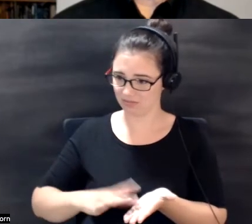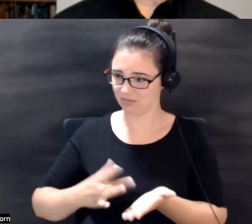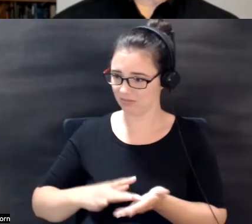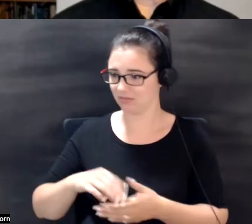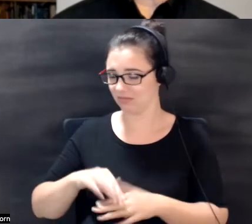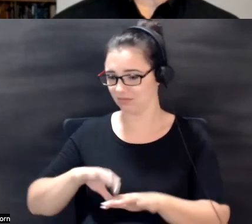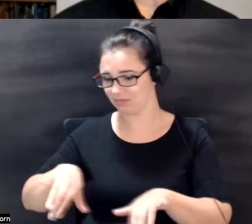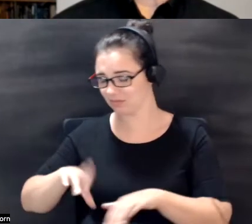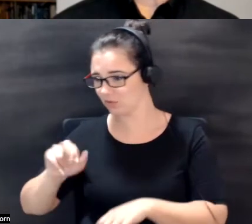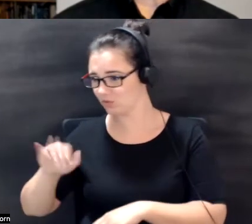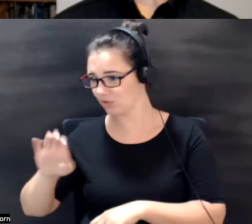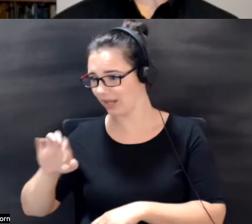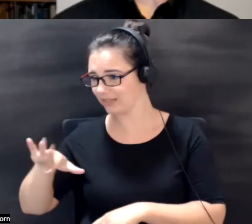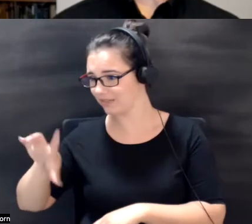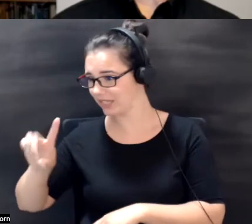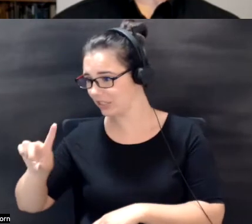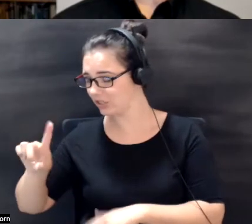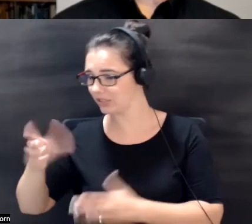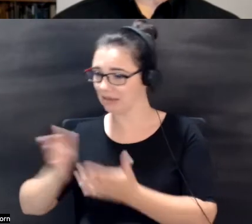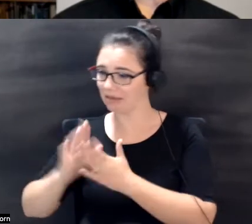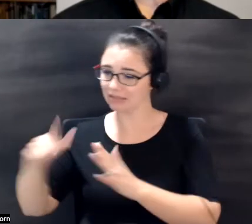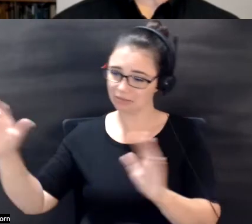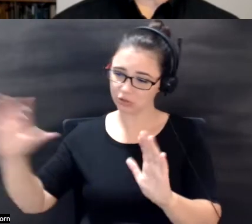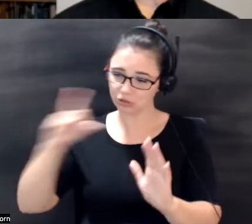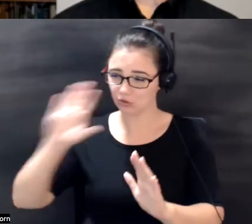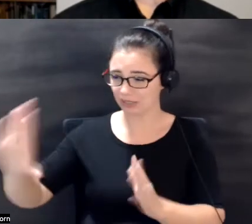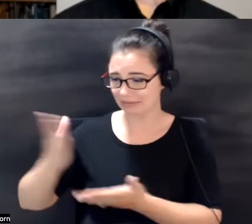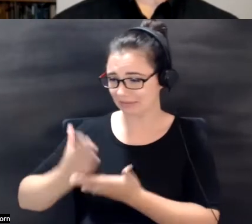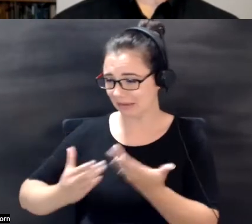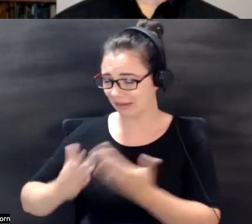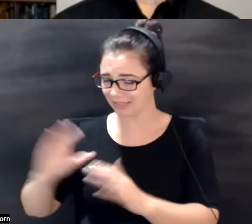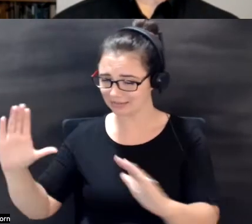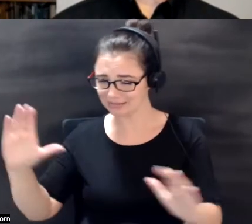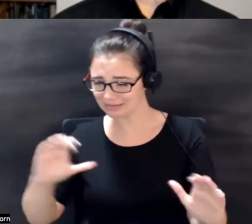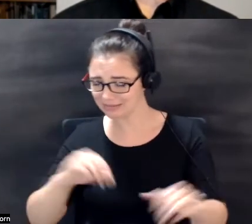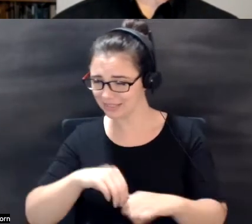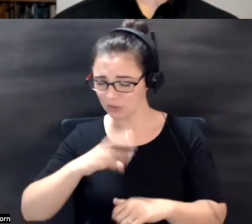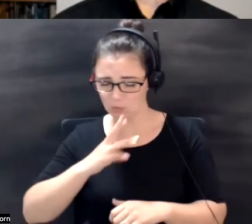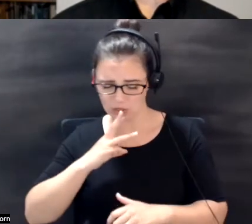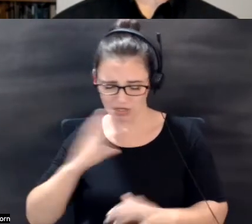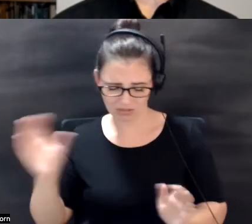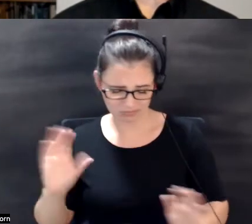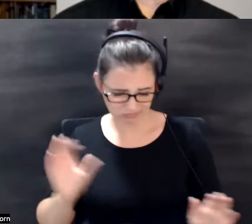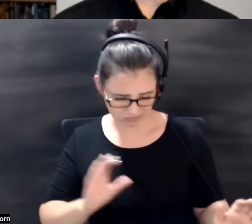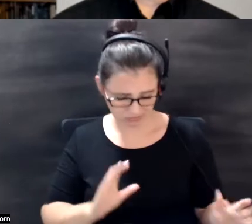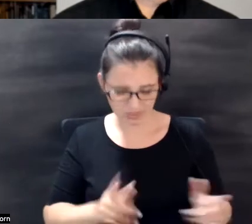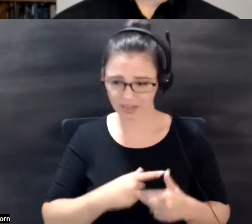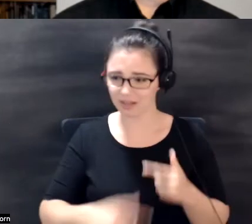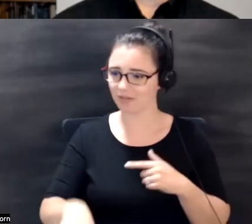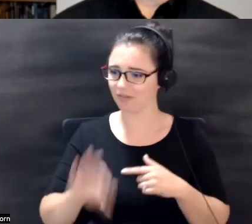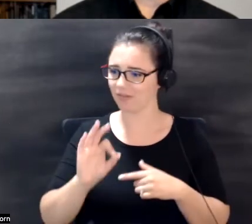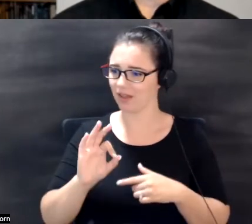ask them to search for his hands in murky waters then find their way home